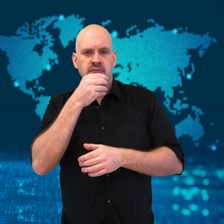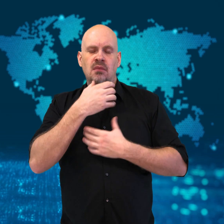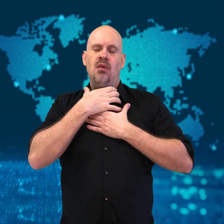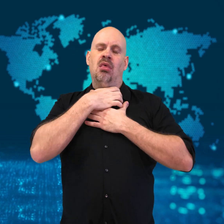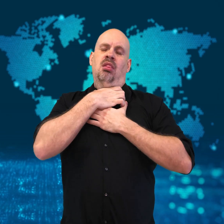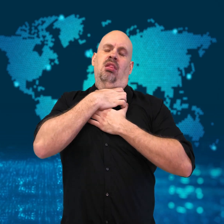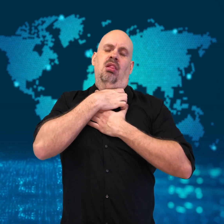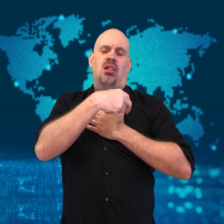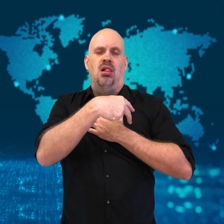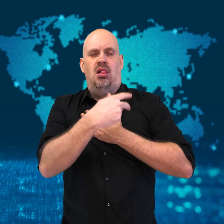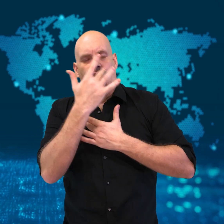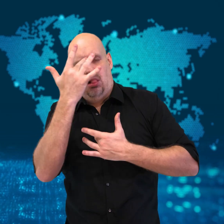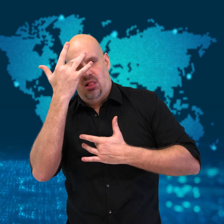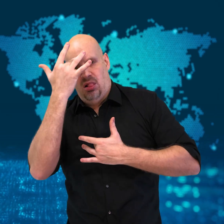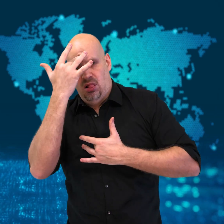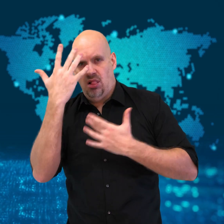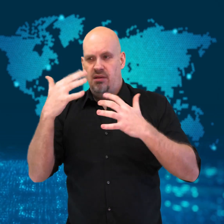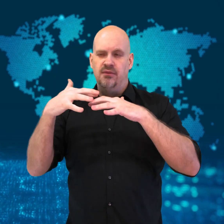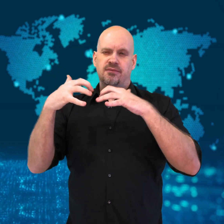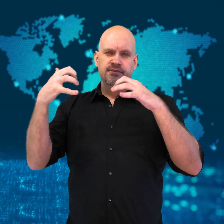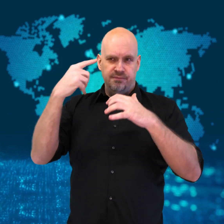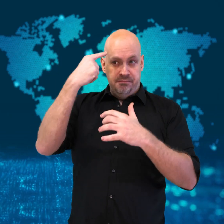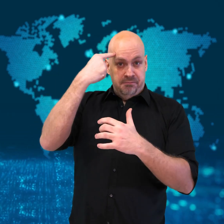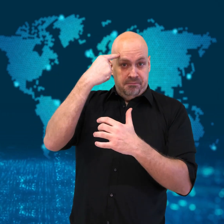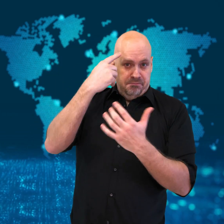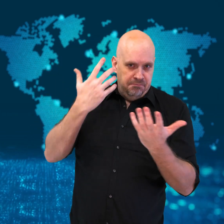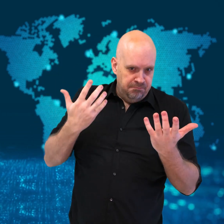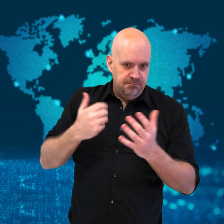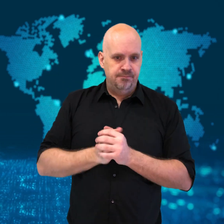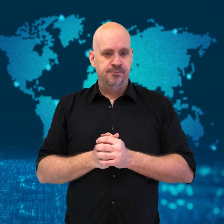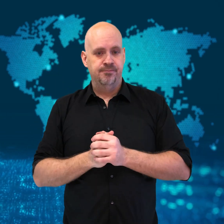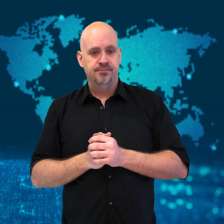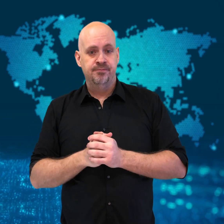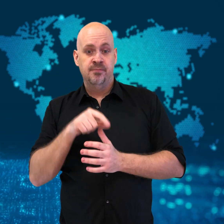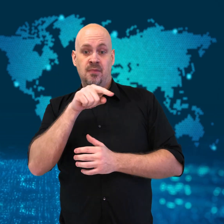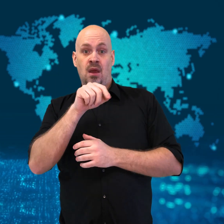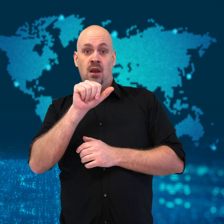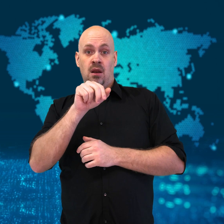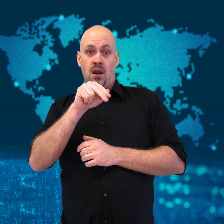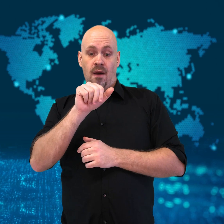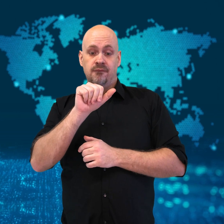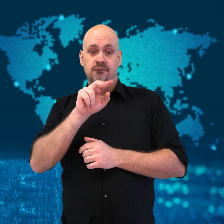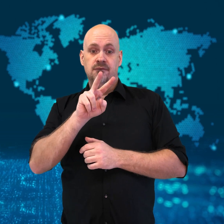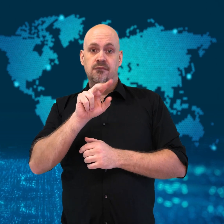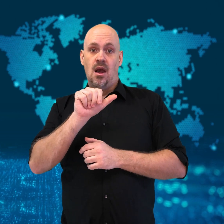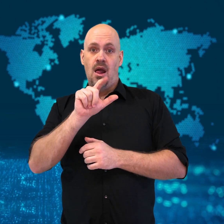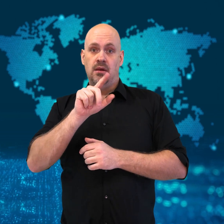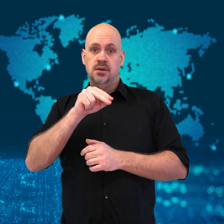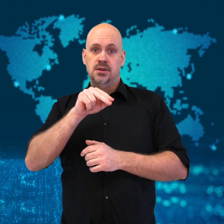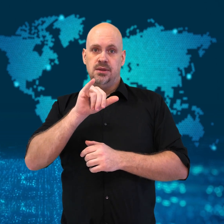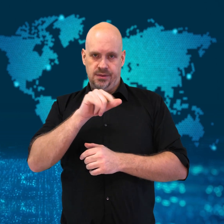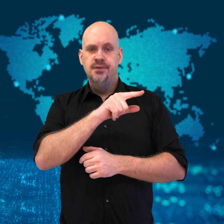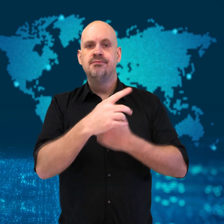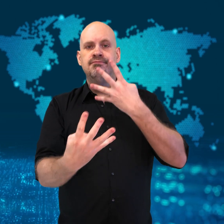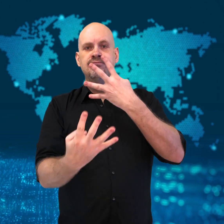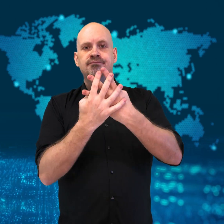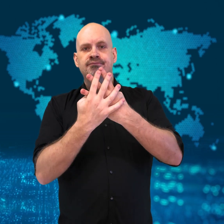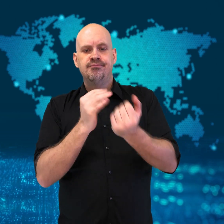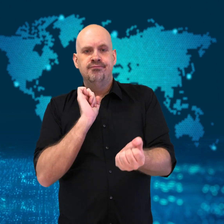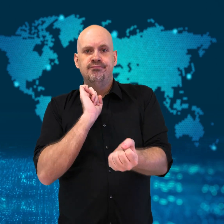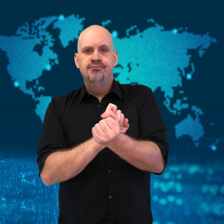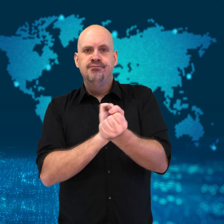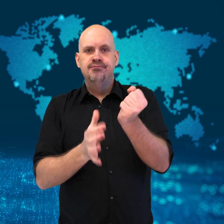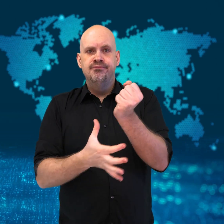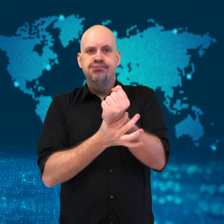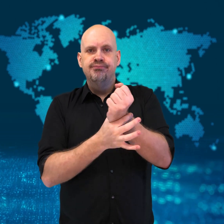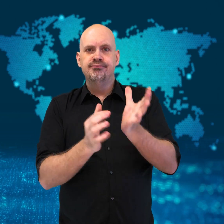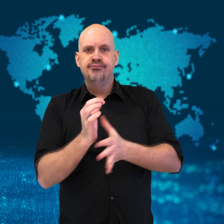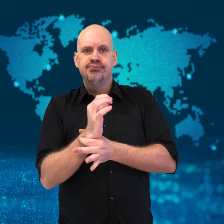Navalny is a Russian opposition leader who was presumably poisoned